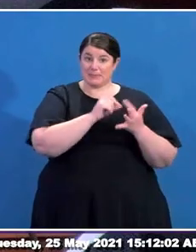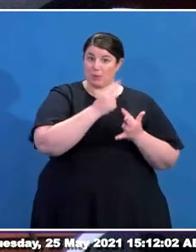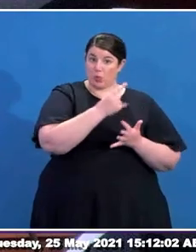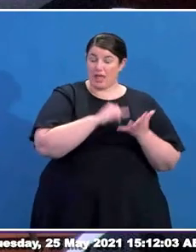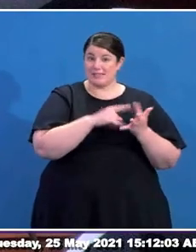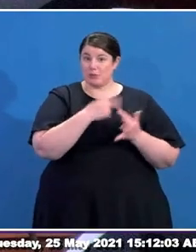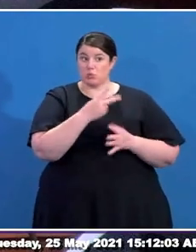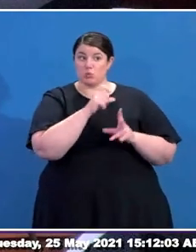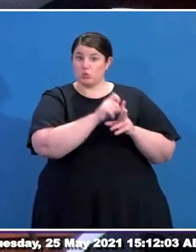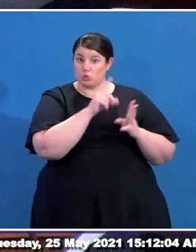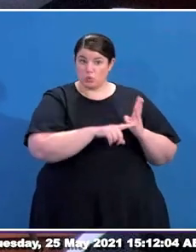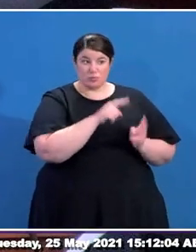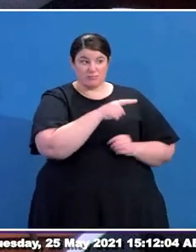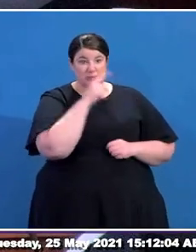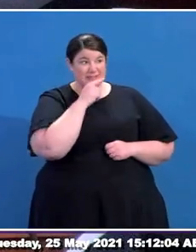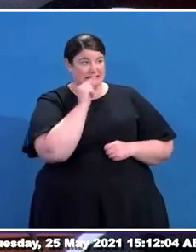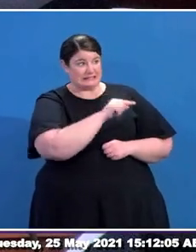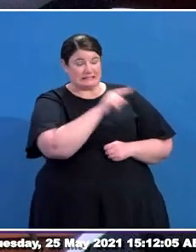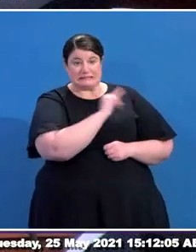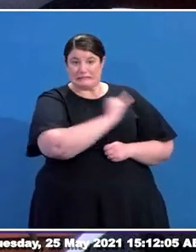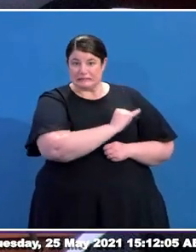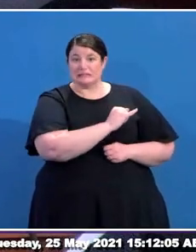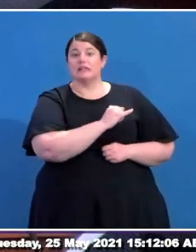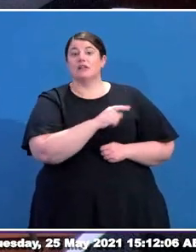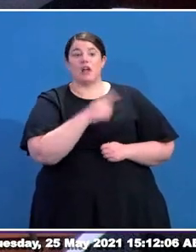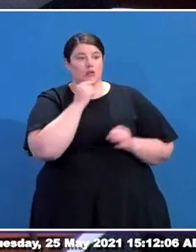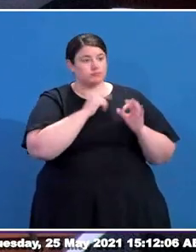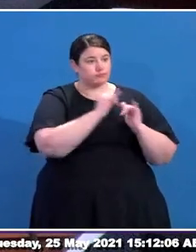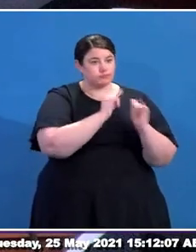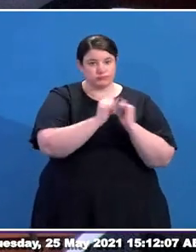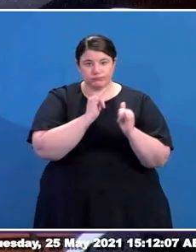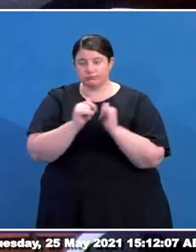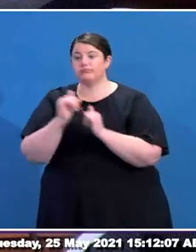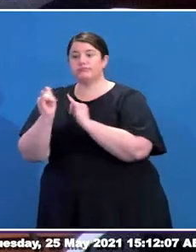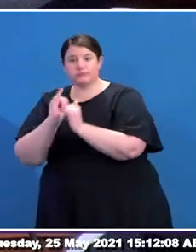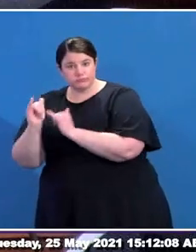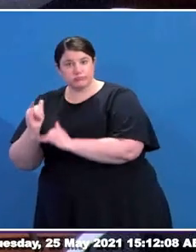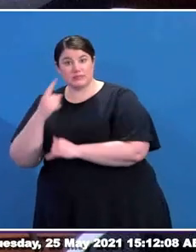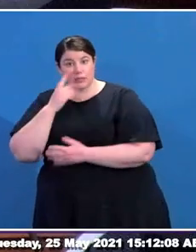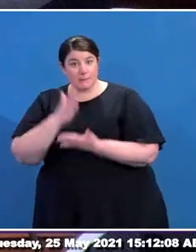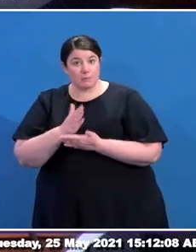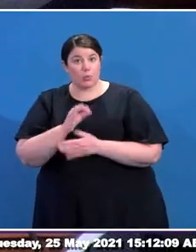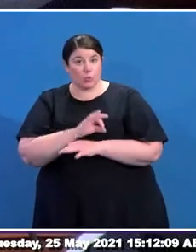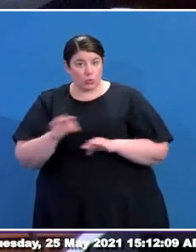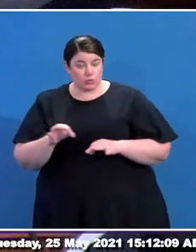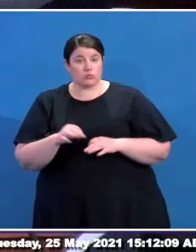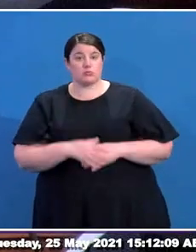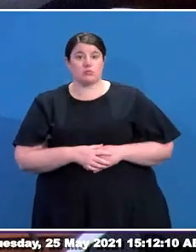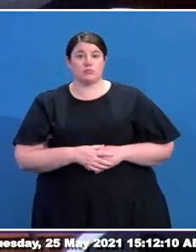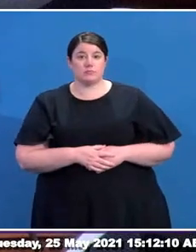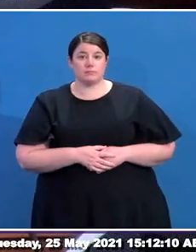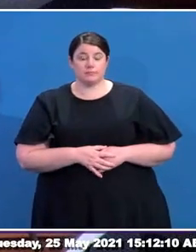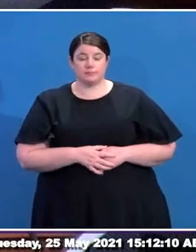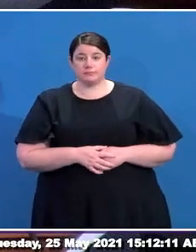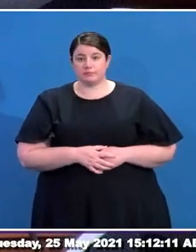during both an interview on 4 October 2019 and in writing on 4 October 2019,